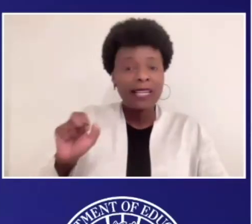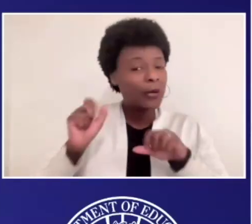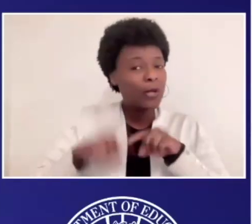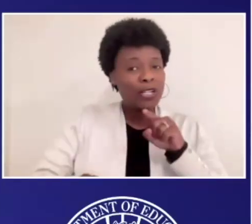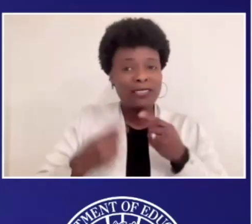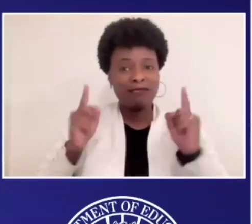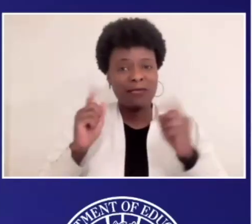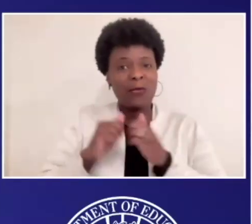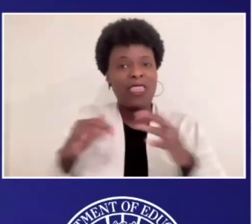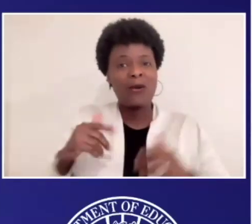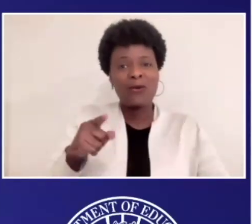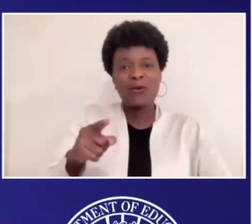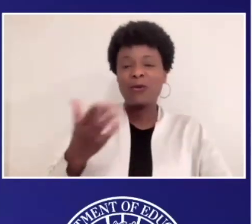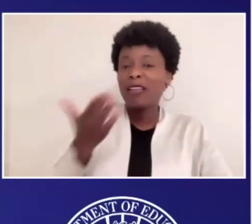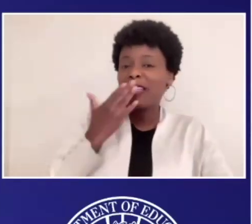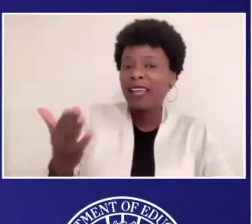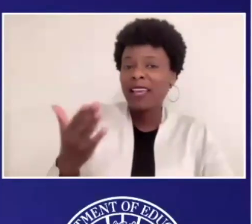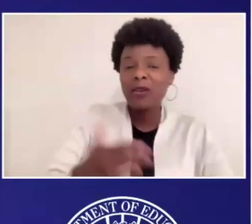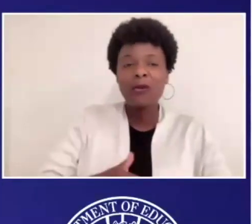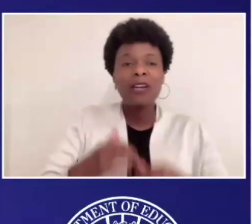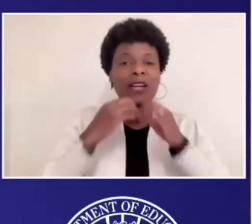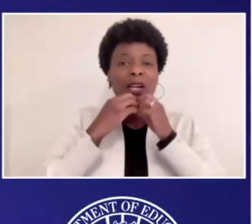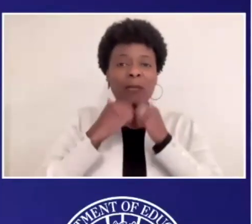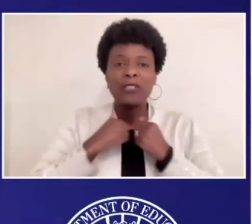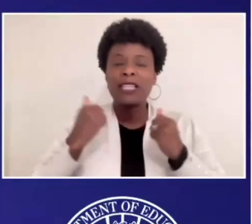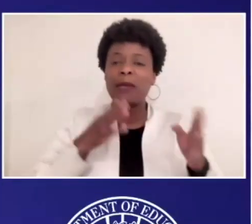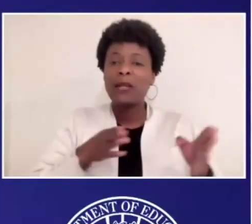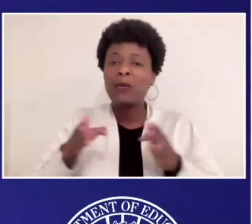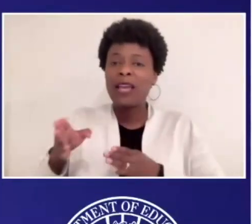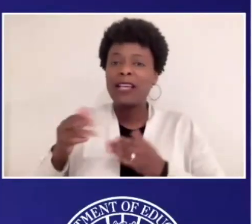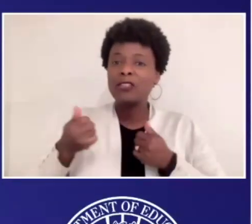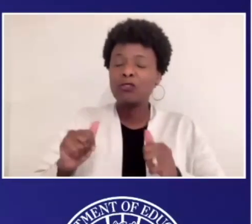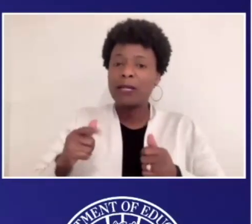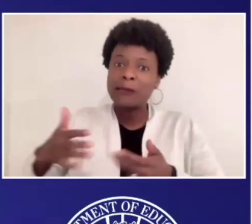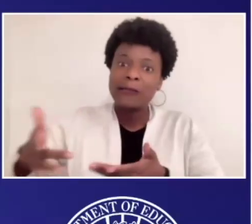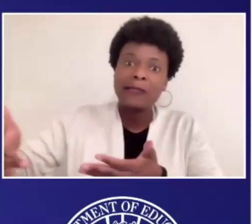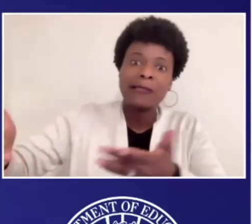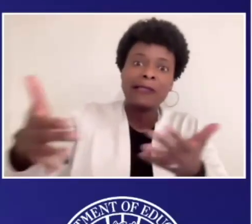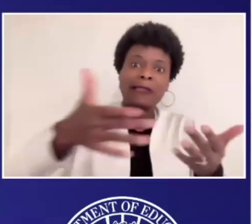So, thank you. We appreciate all the many ways you've tried to herd us all around